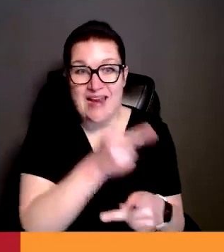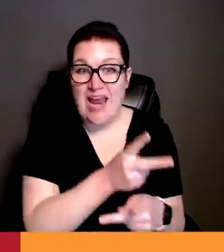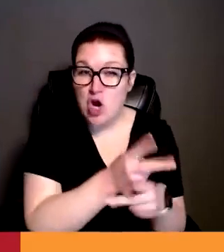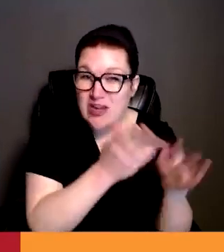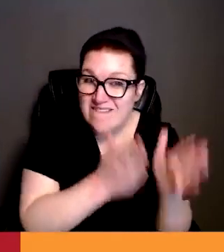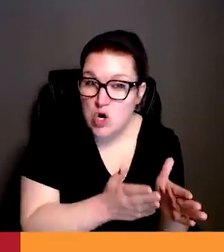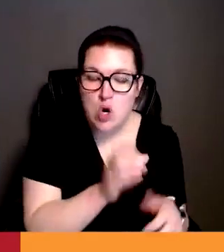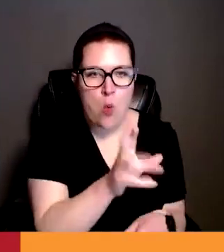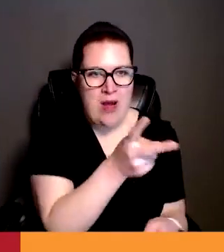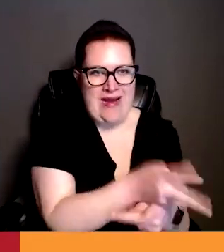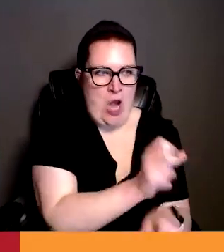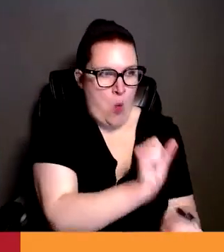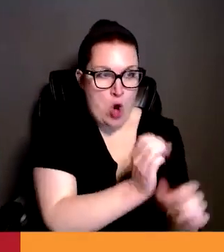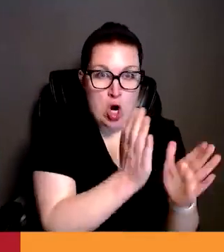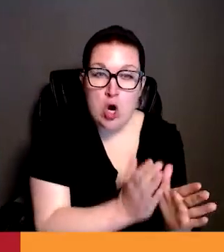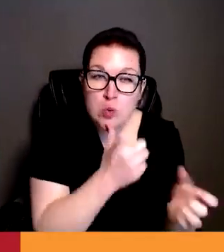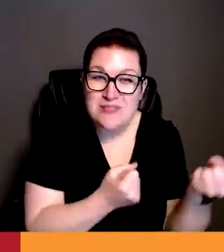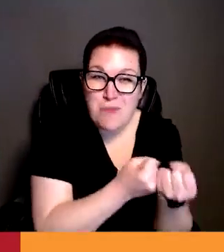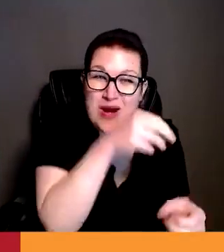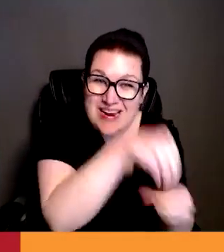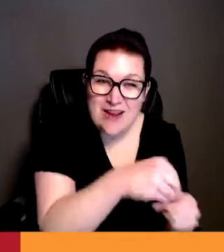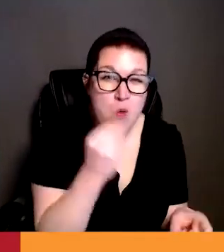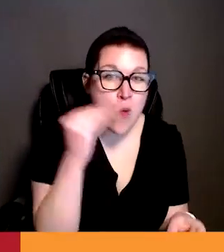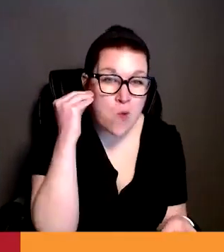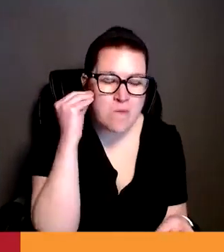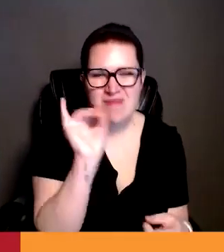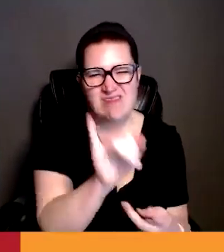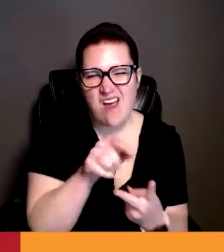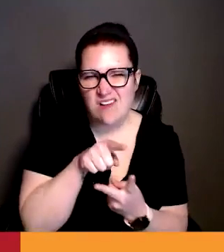supporting someone in the home, then you're going to apply to track one.